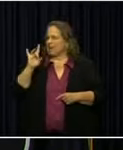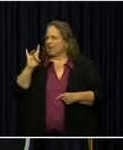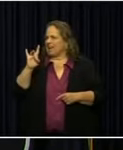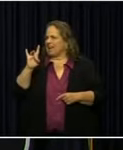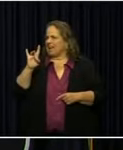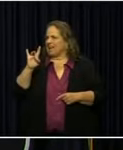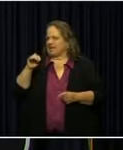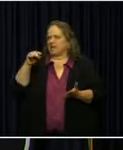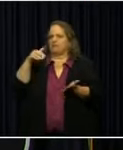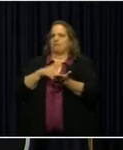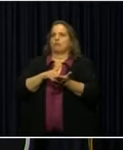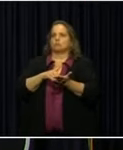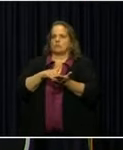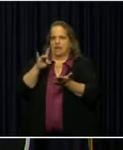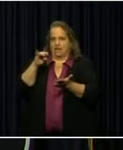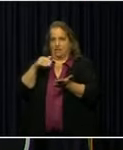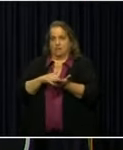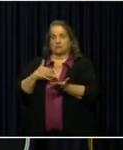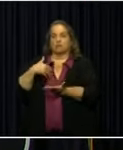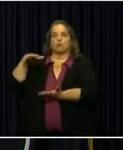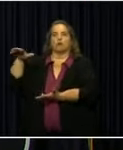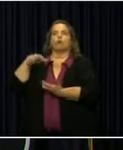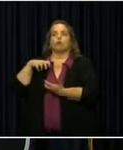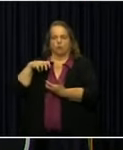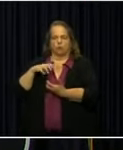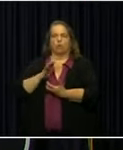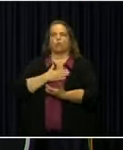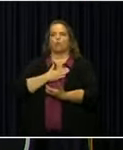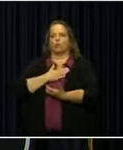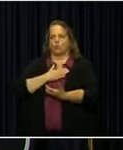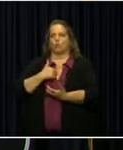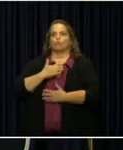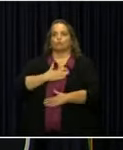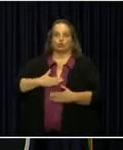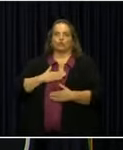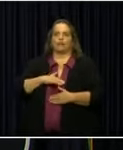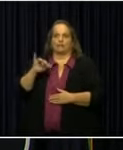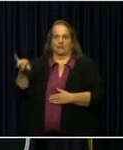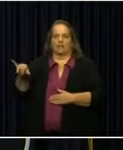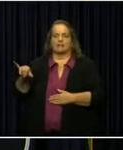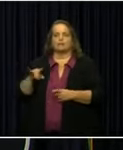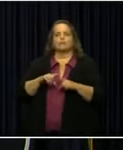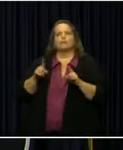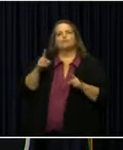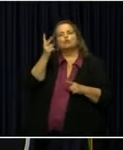CONTACTS ARE LIKELY TO GET INTO